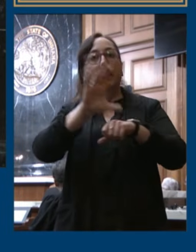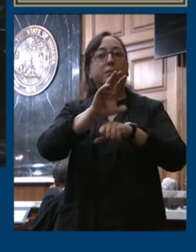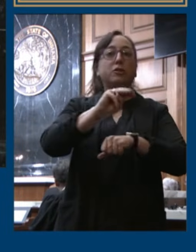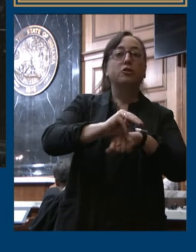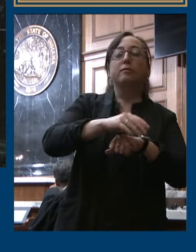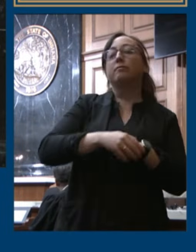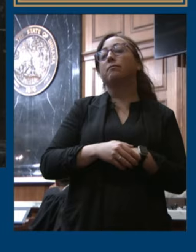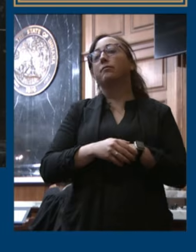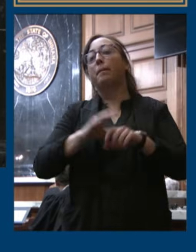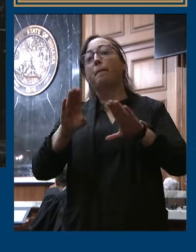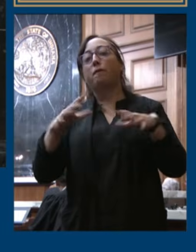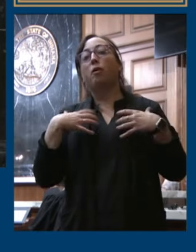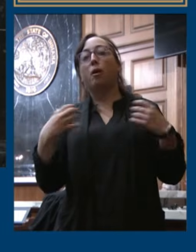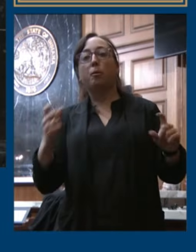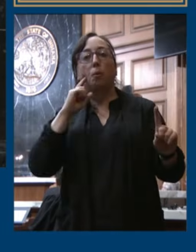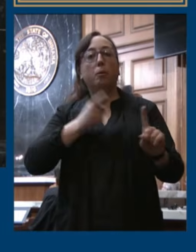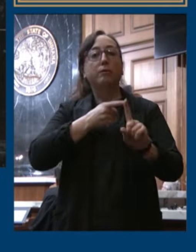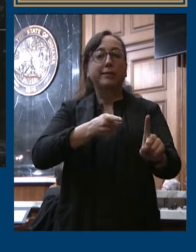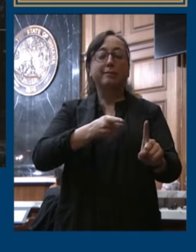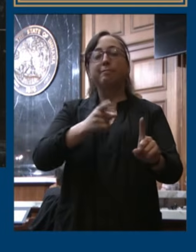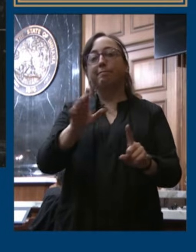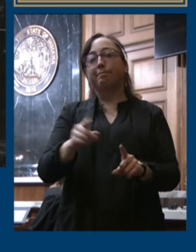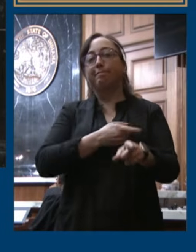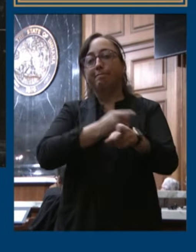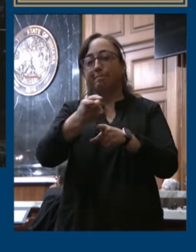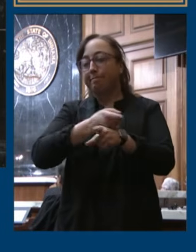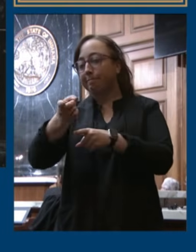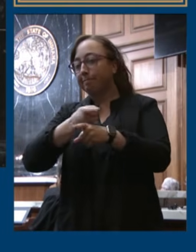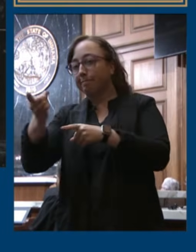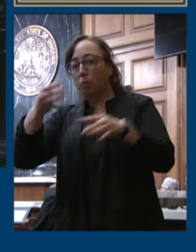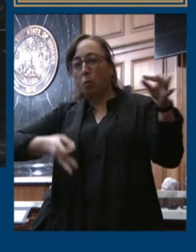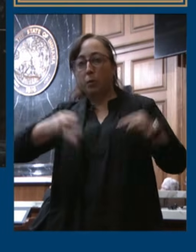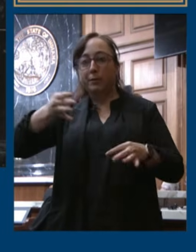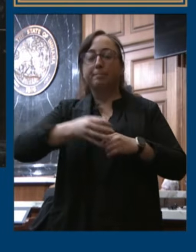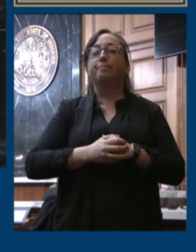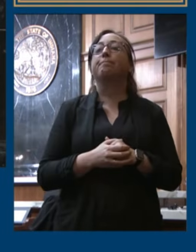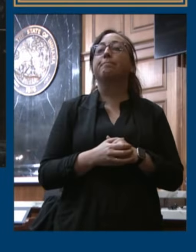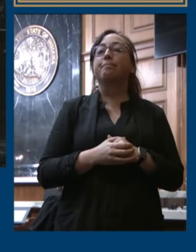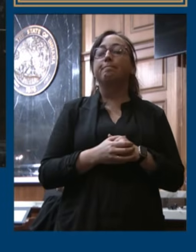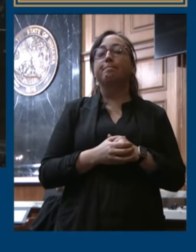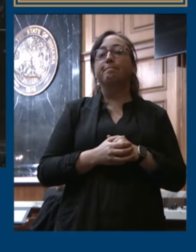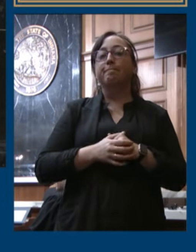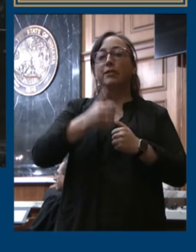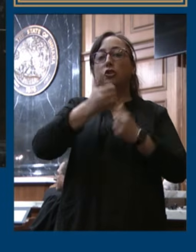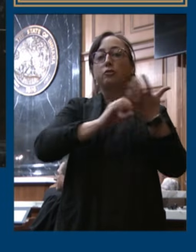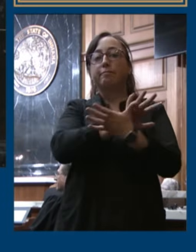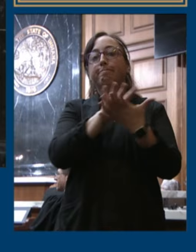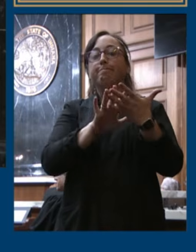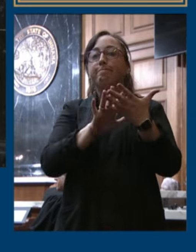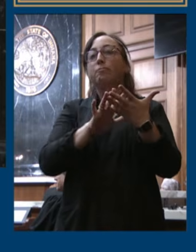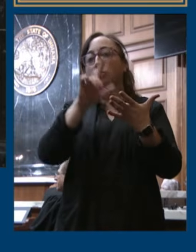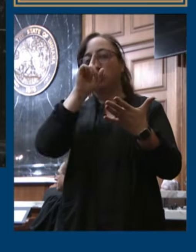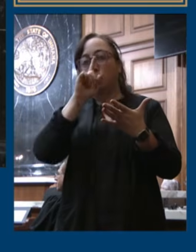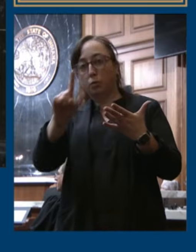BEHAVIORAL-HEALTH INITIATIVES, AND SPECIALTY COURTS. EACH ONE STRENGTHENS THE FOUNDATION OF JUSTICE, BUT THE